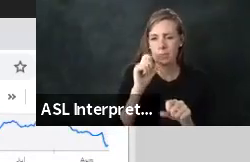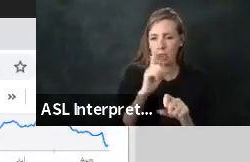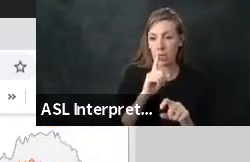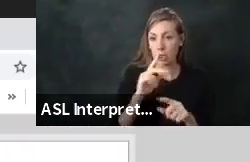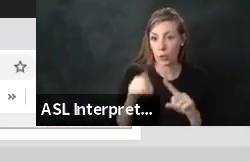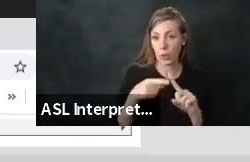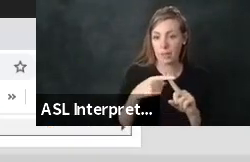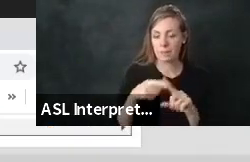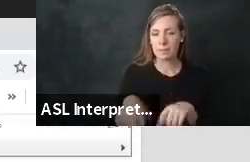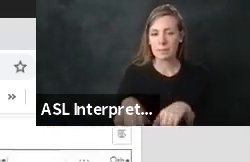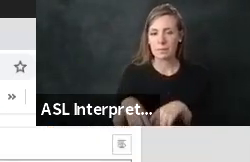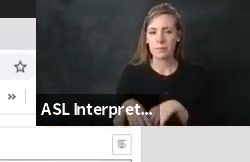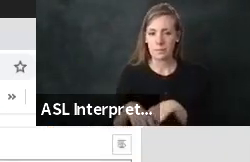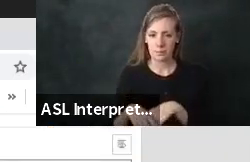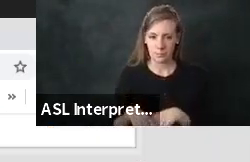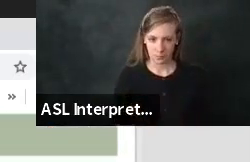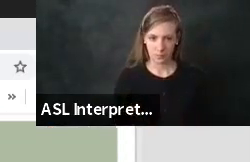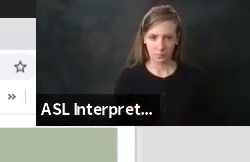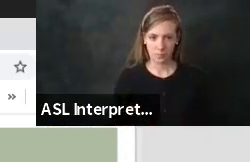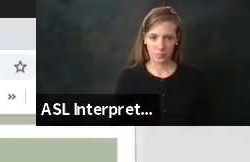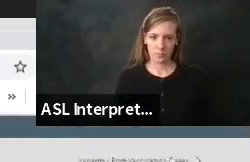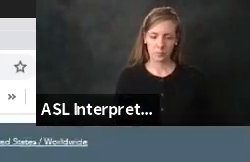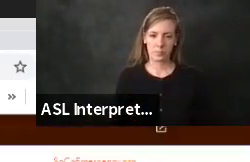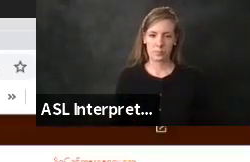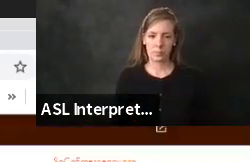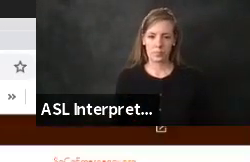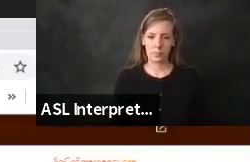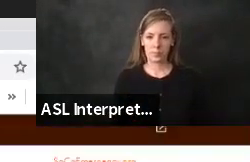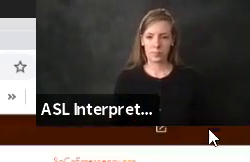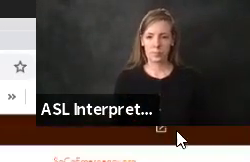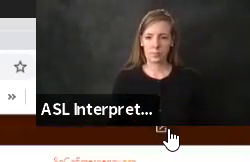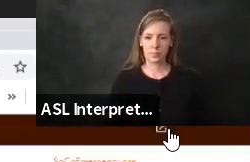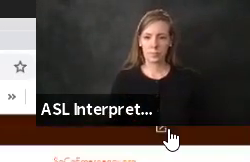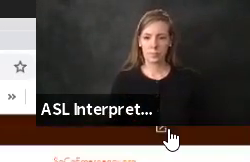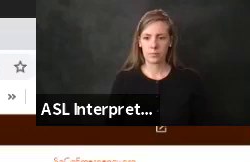we've seen in the size of outbreaks that we've seen across different areas.